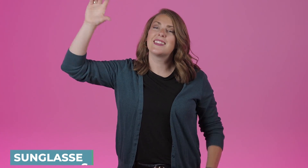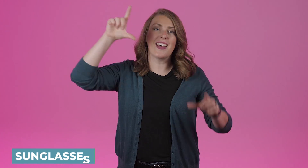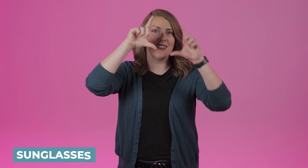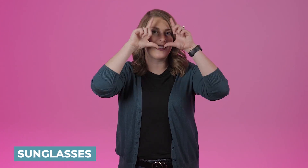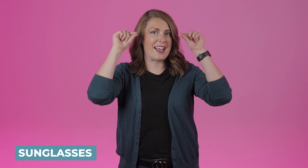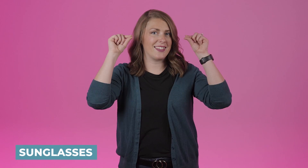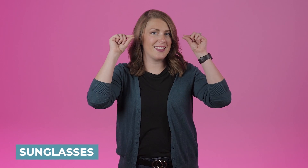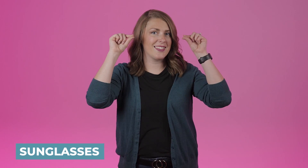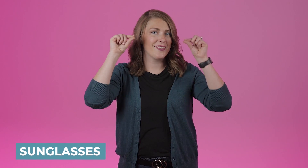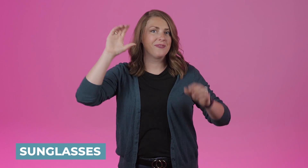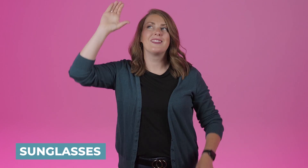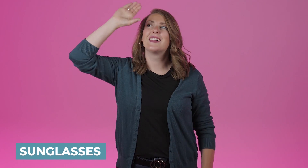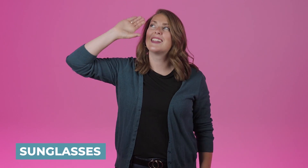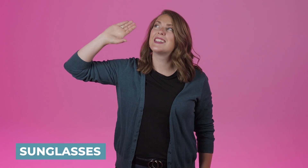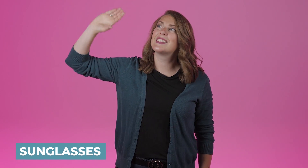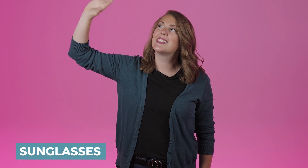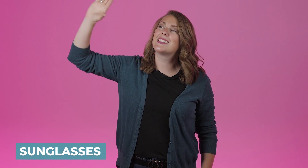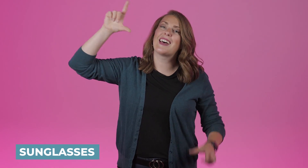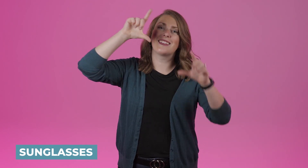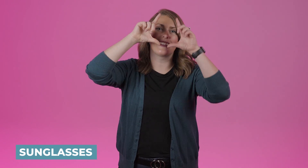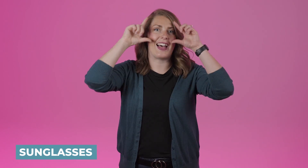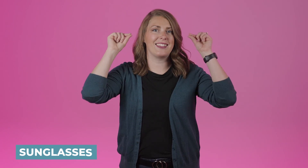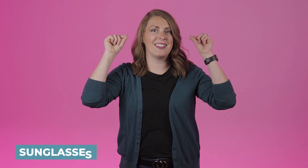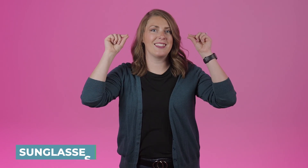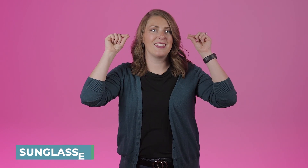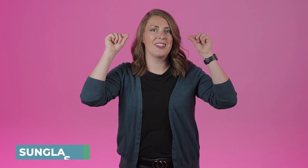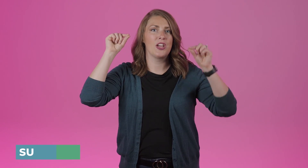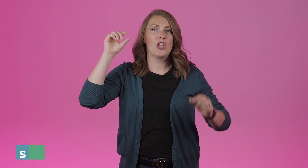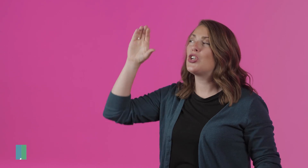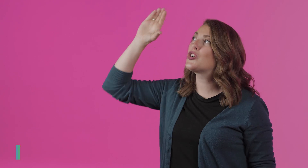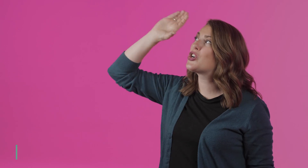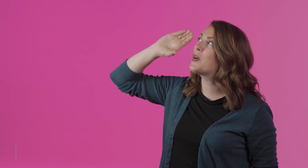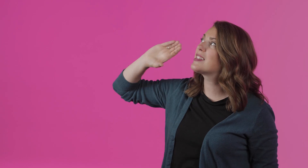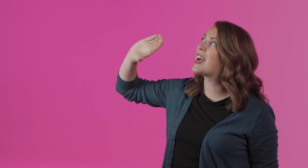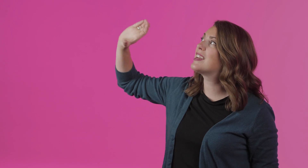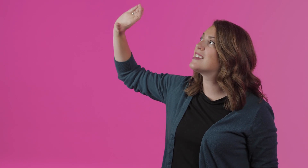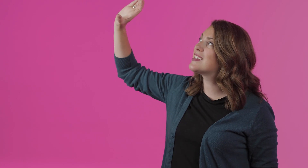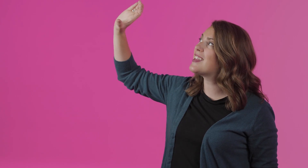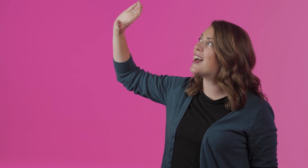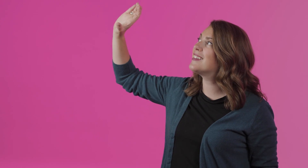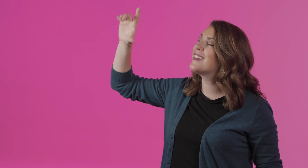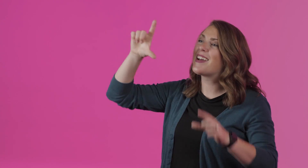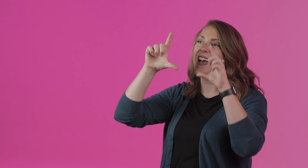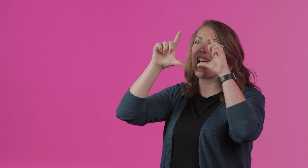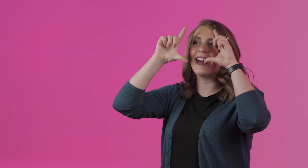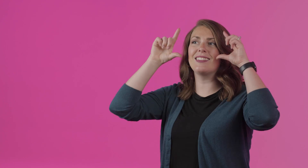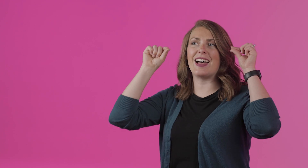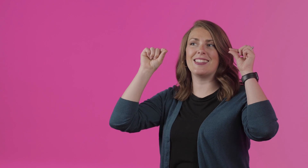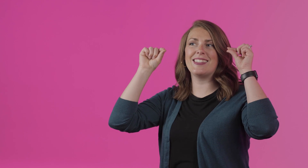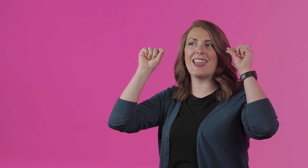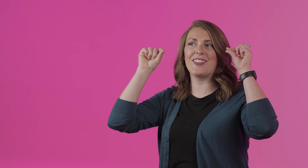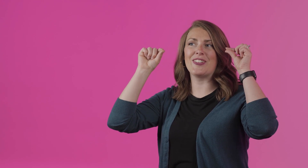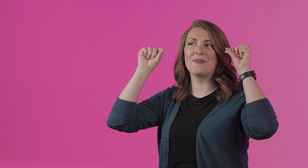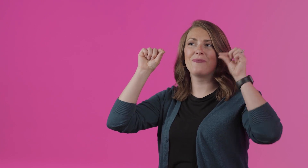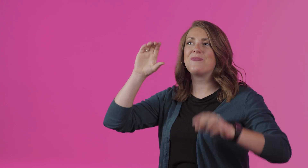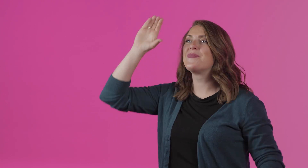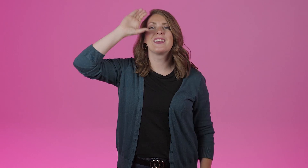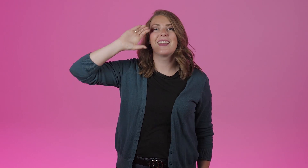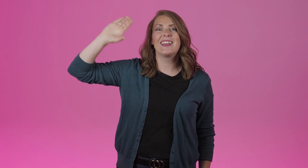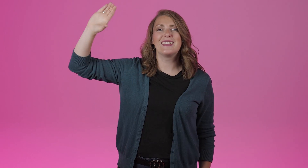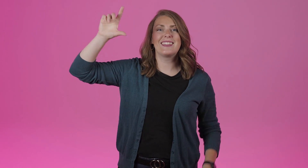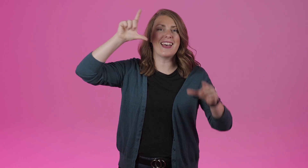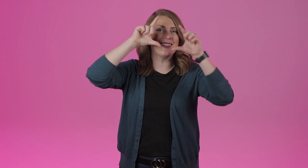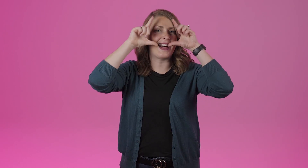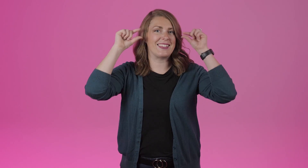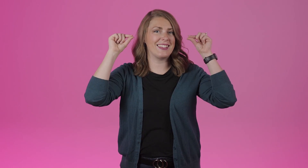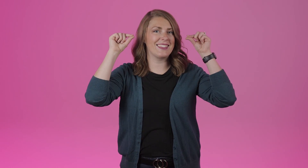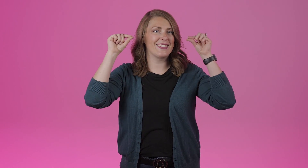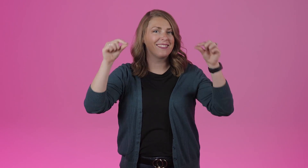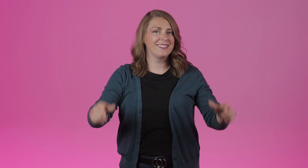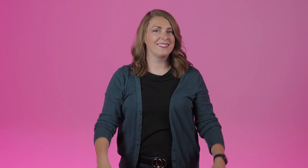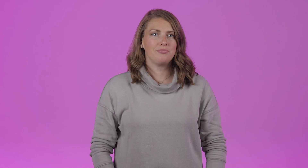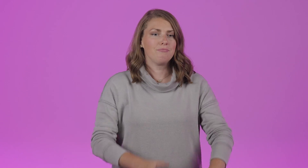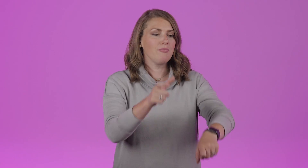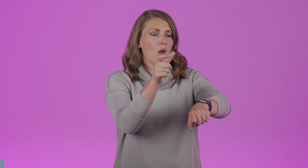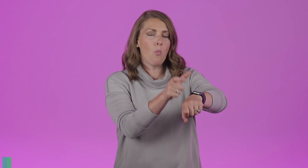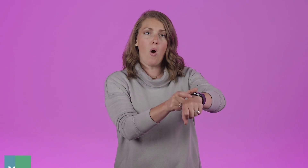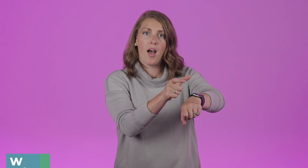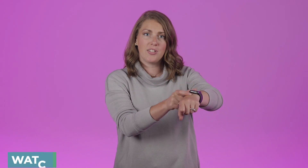'Sunglasses, sunglasses,' you're showing the sign sun and glasses together 'sunglasses.' 'Watch,